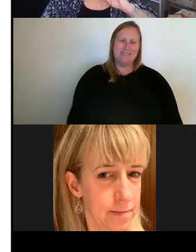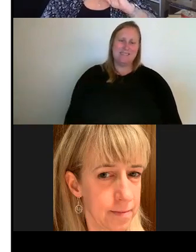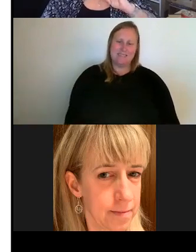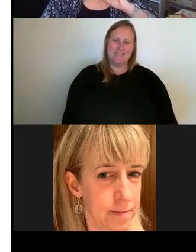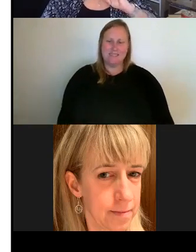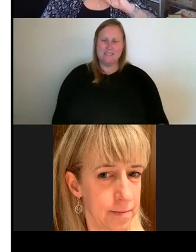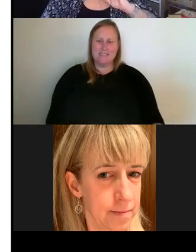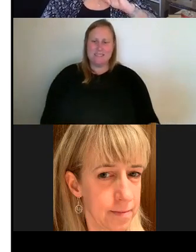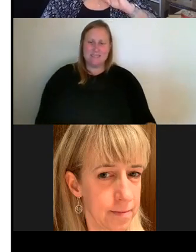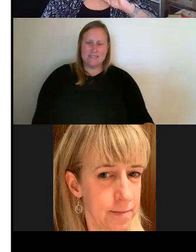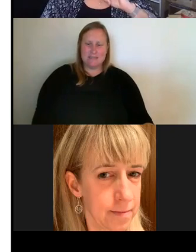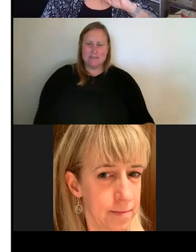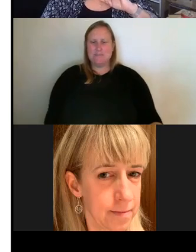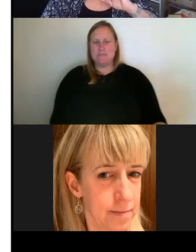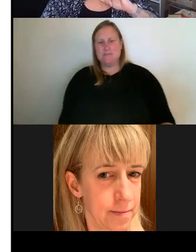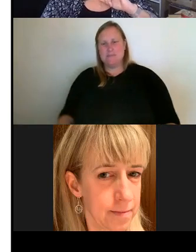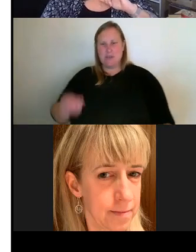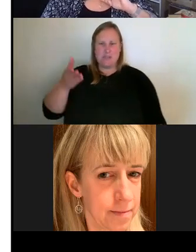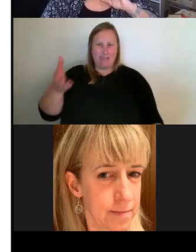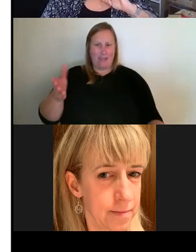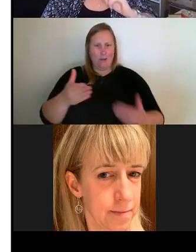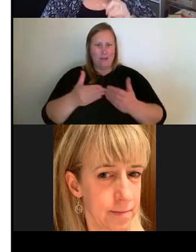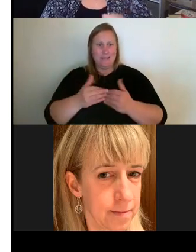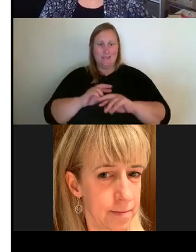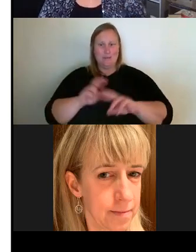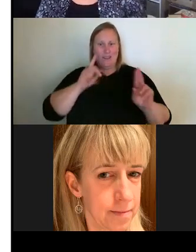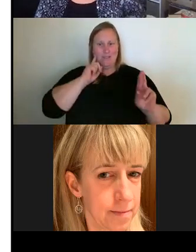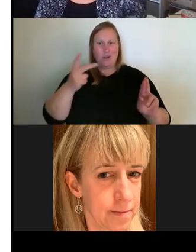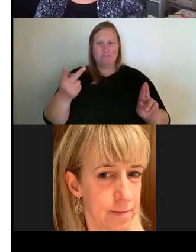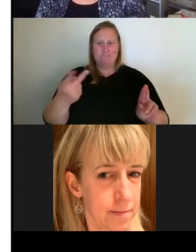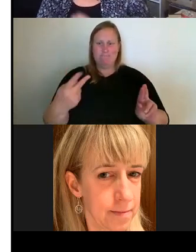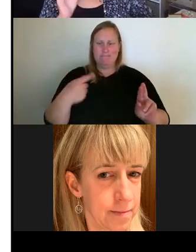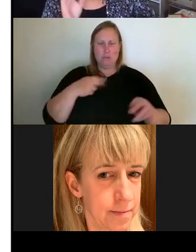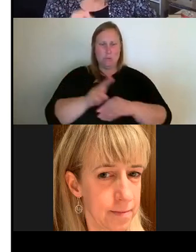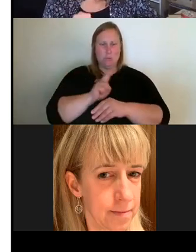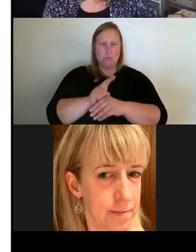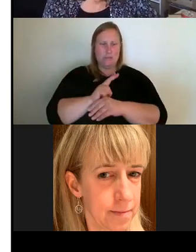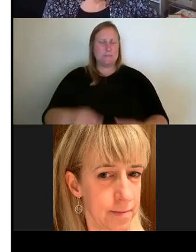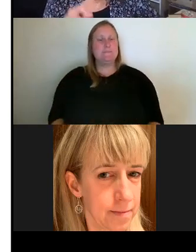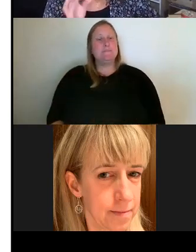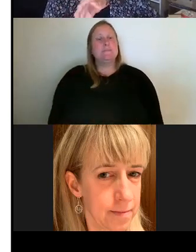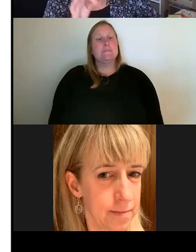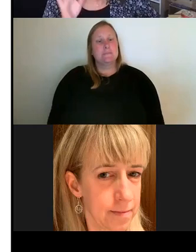the one that was in this tool. So, what we just learned is a paragraph of text is